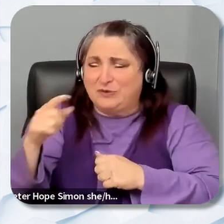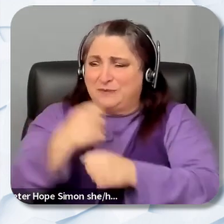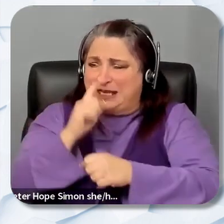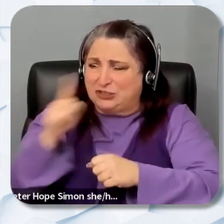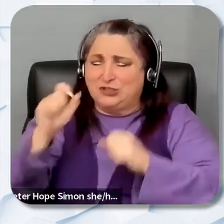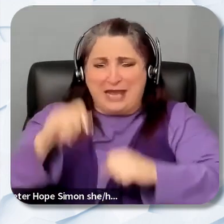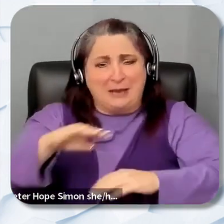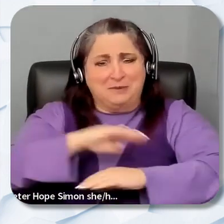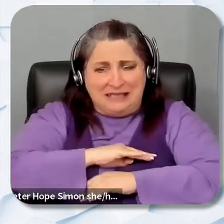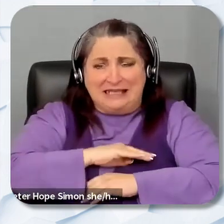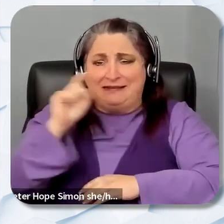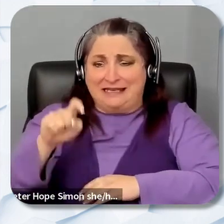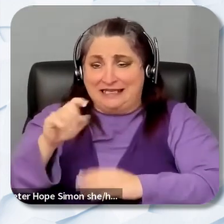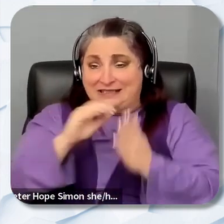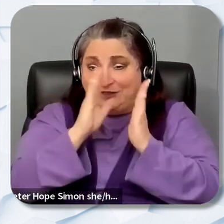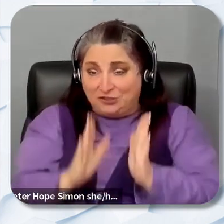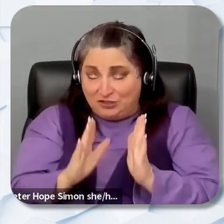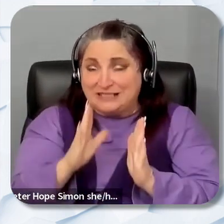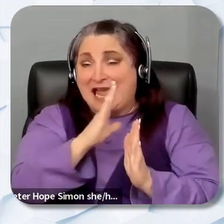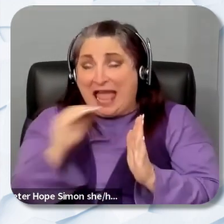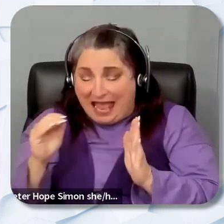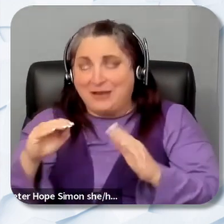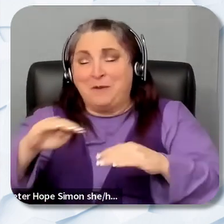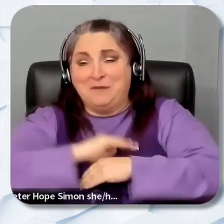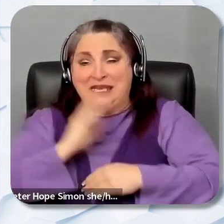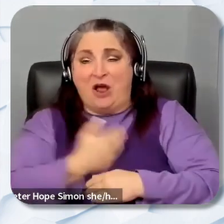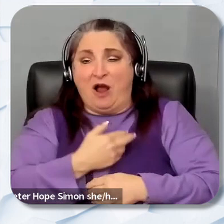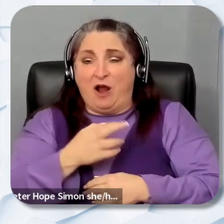of the students and meet our reporting requirements, even if that means that maybe your report